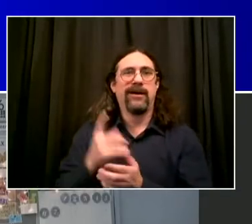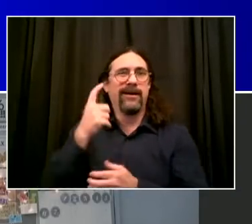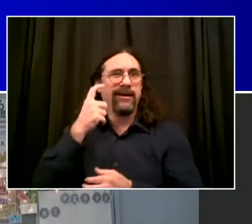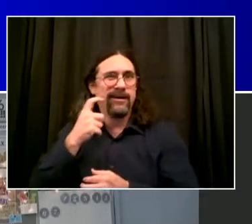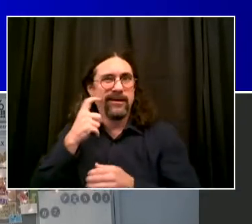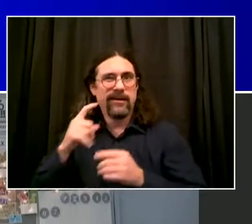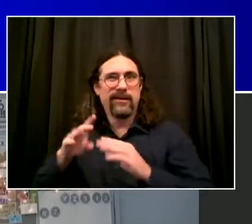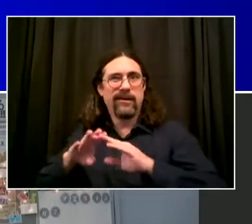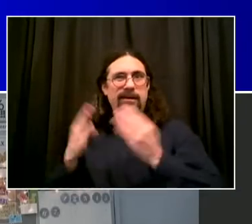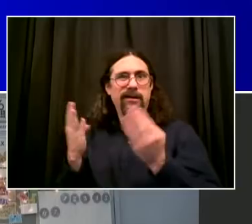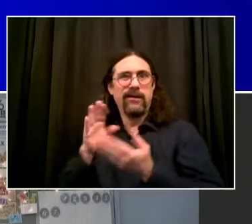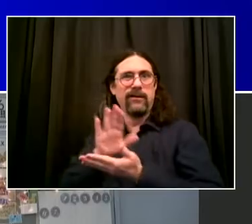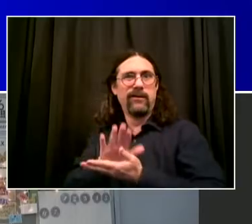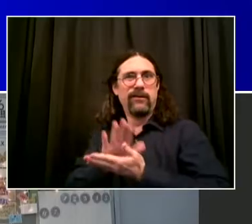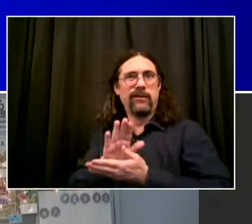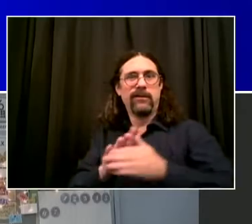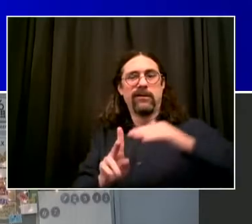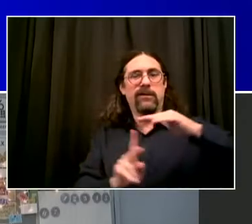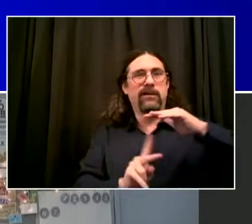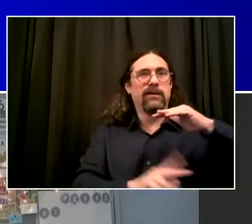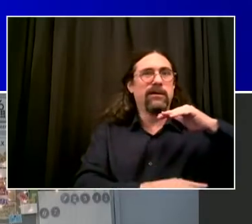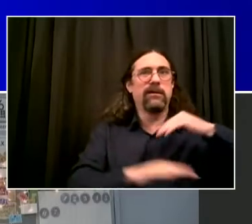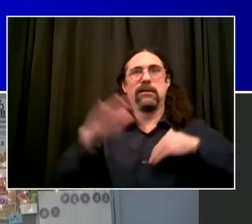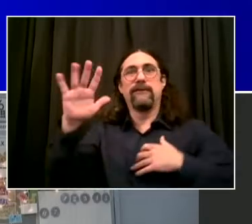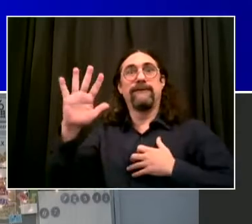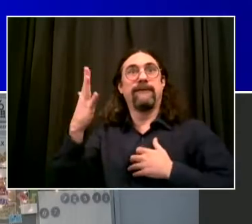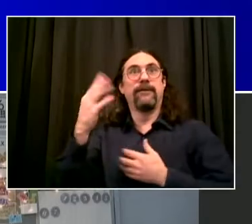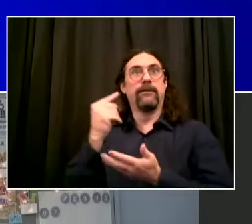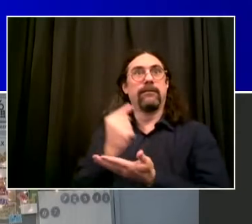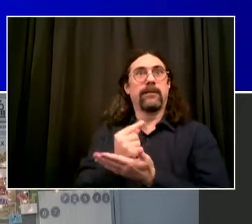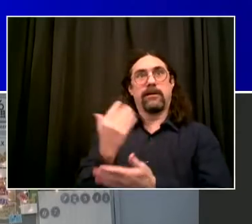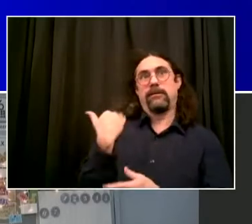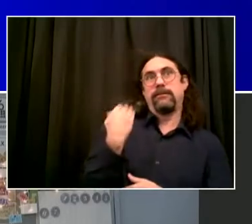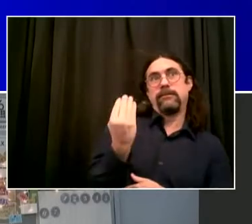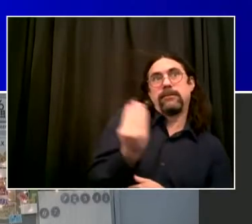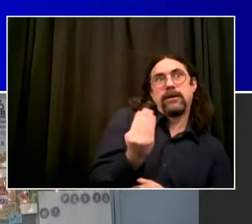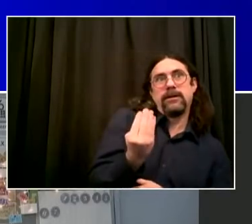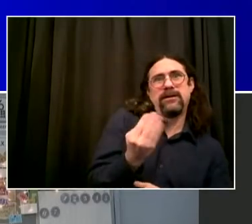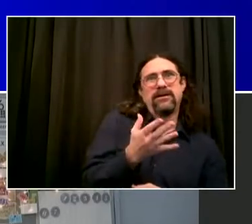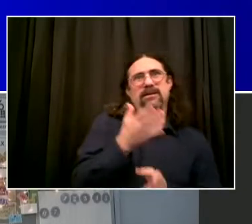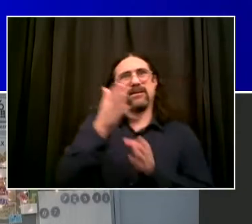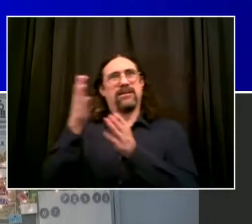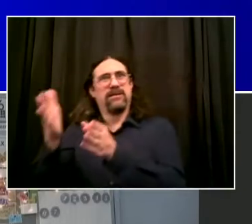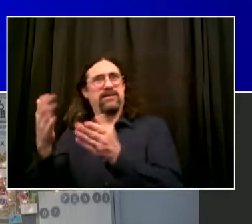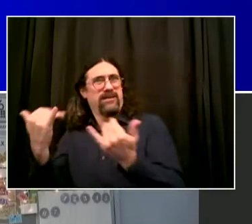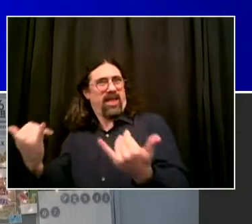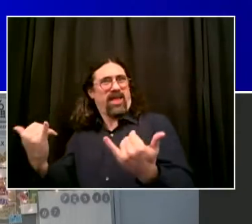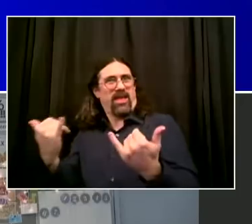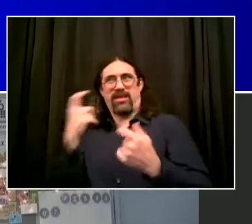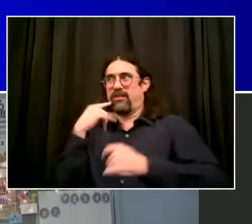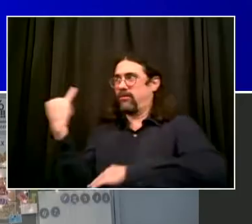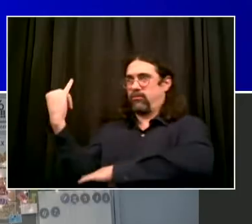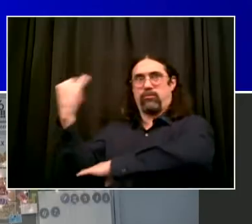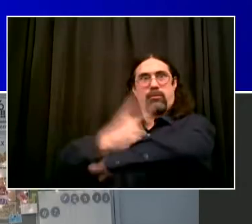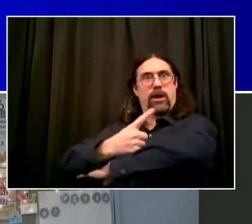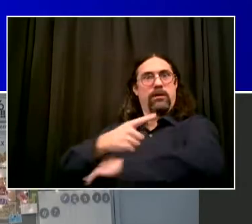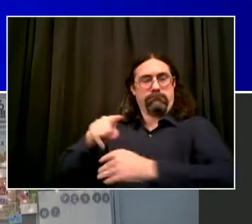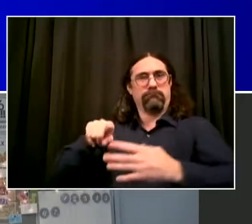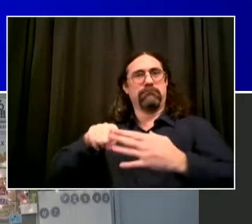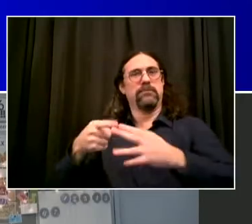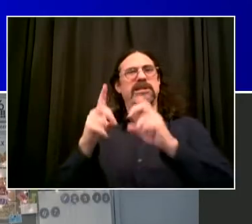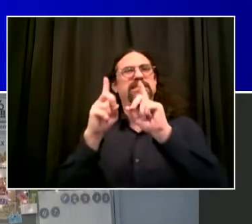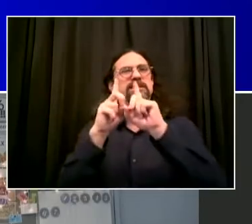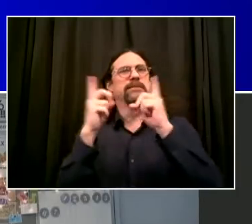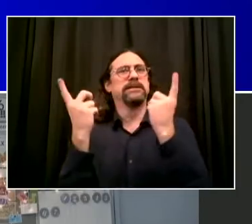YEARS FIVE GRADE.